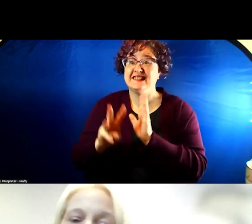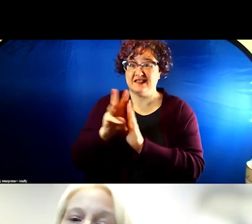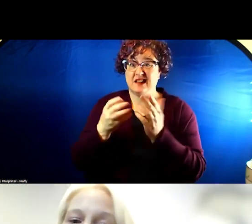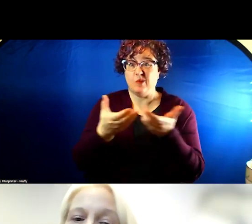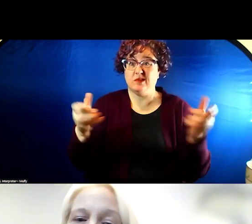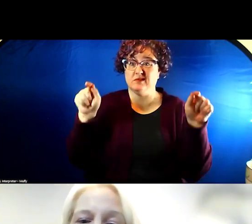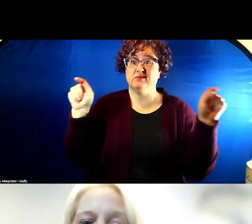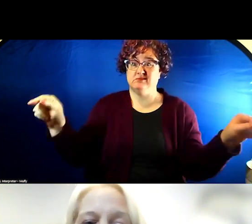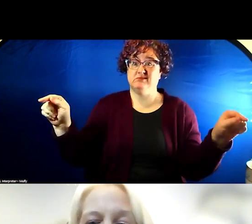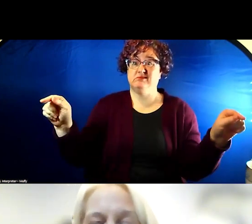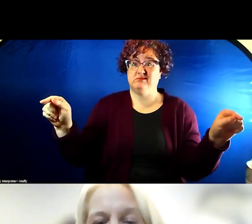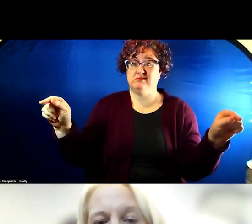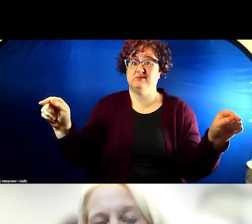CAN YOU GO TO THE FIRST SLIDE?